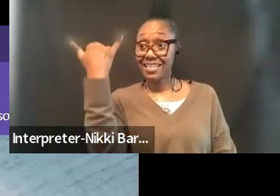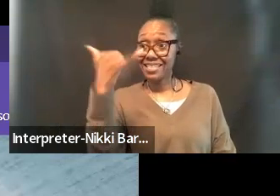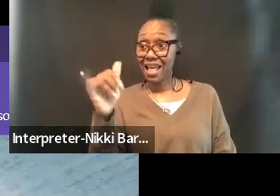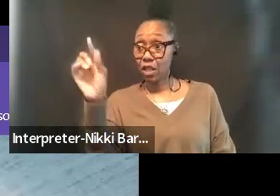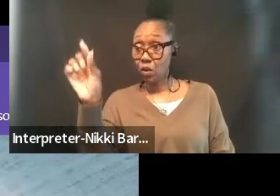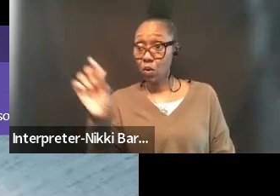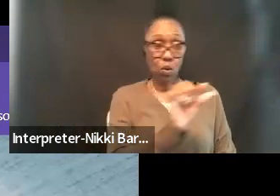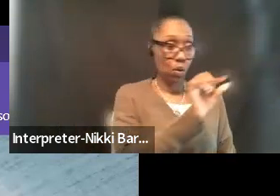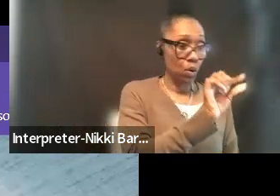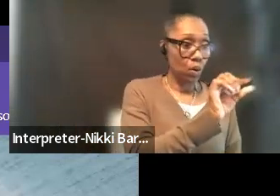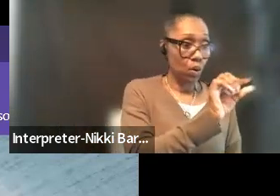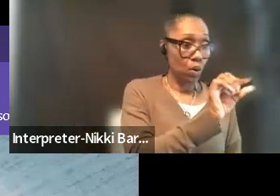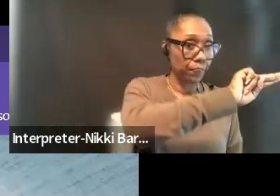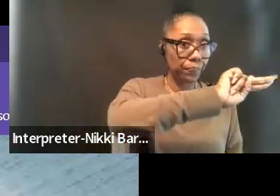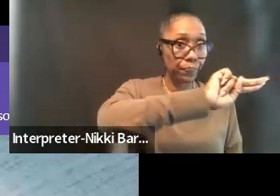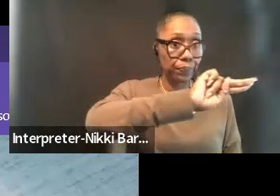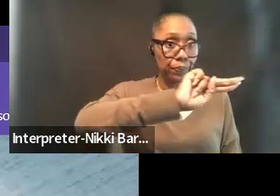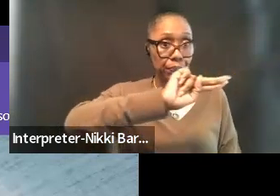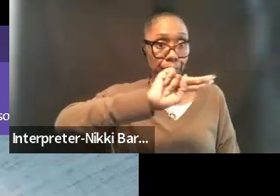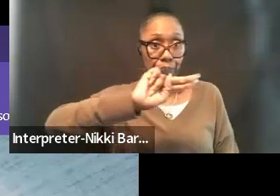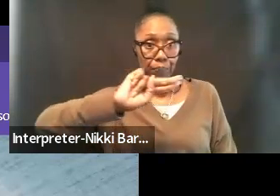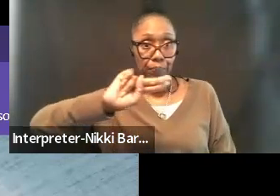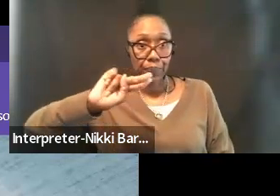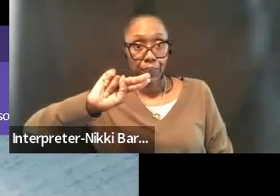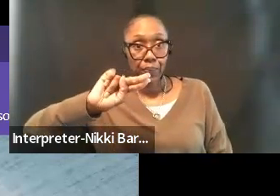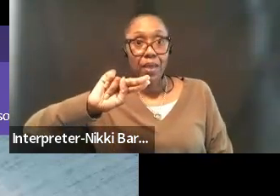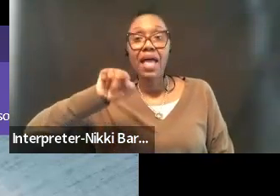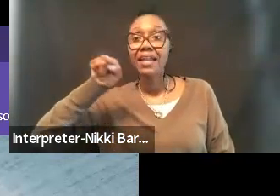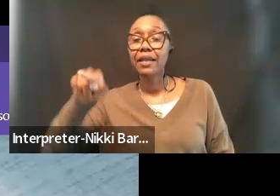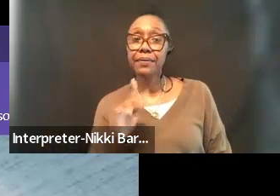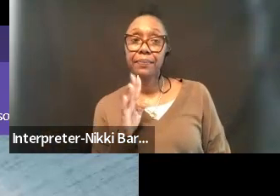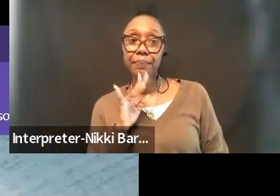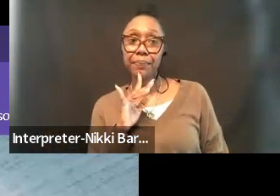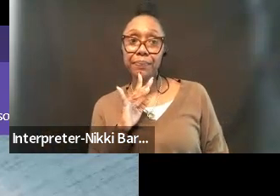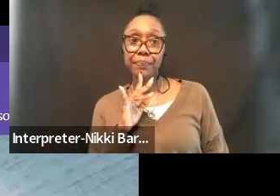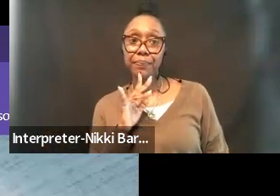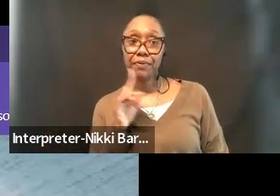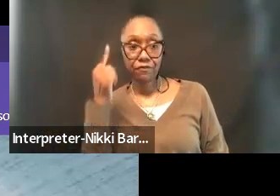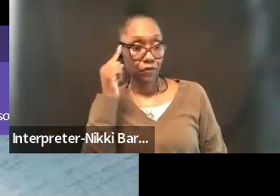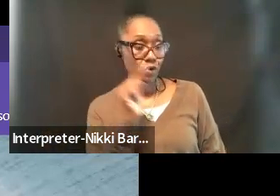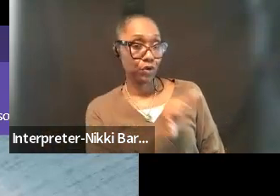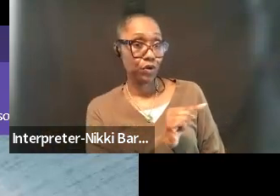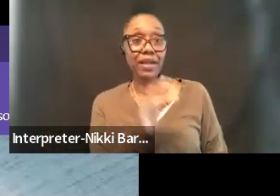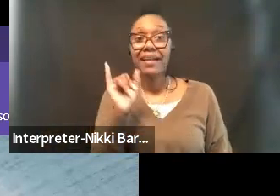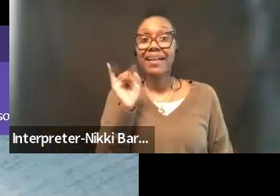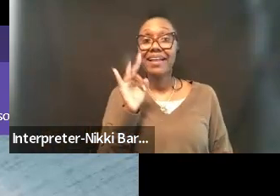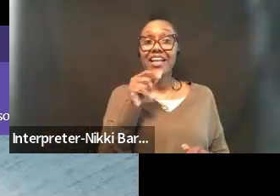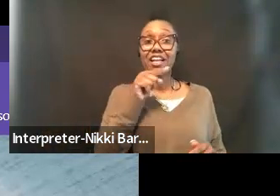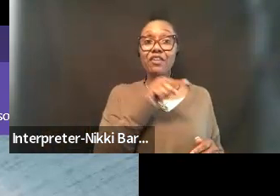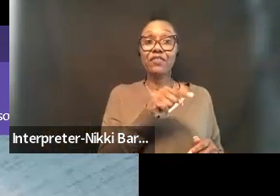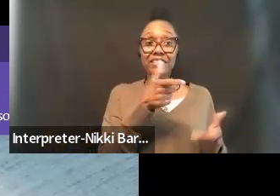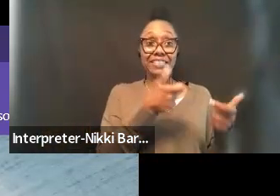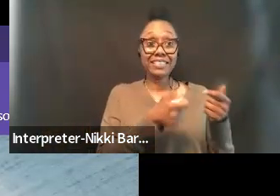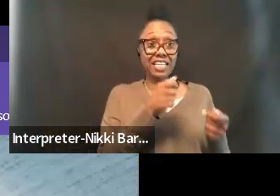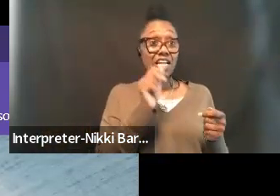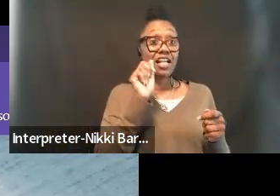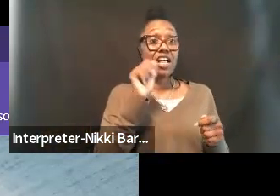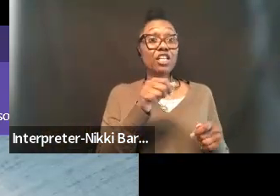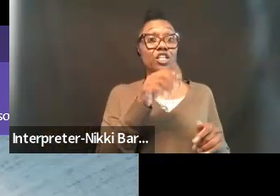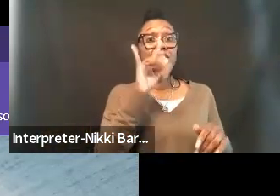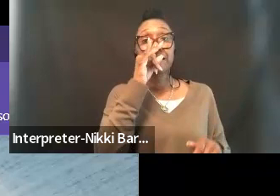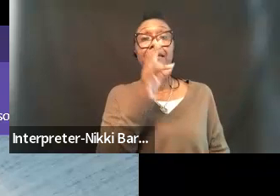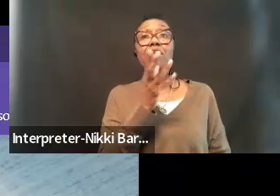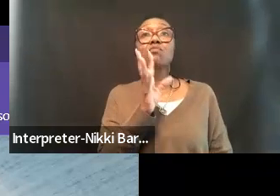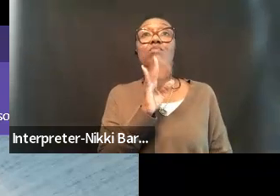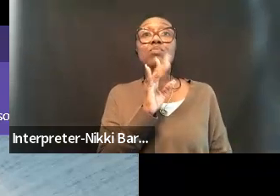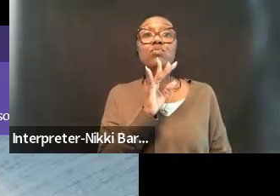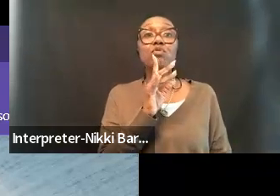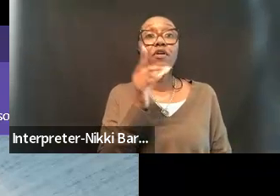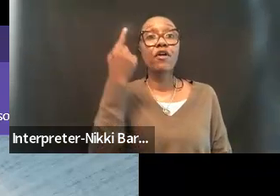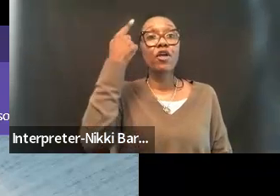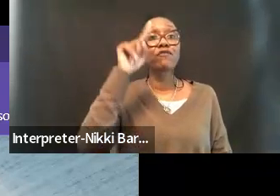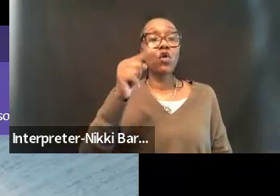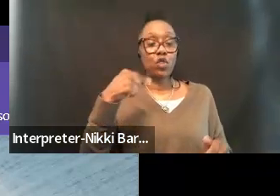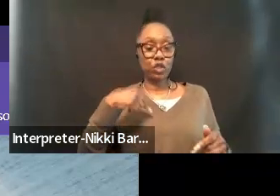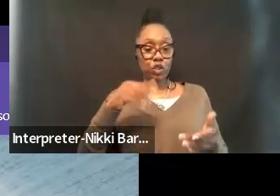So you can program the text if the child doesn't have a computer. You could program some a little, places in the text where the child reads it out loud or that it will read out loud to the student.